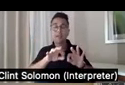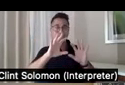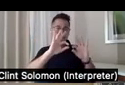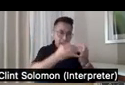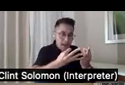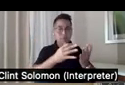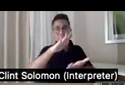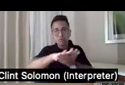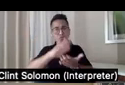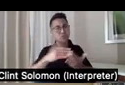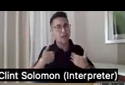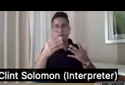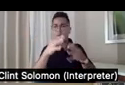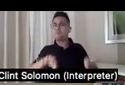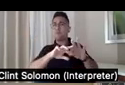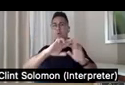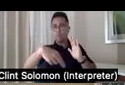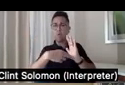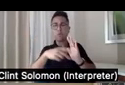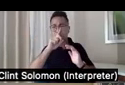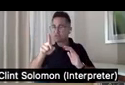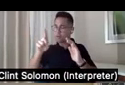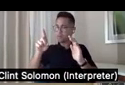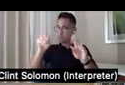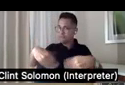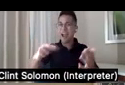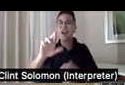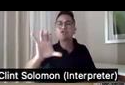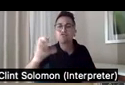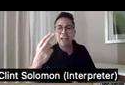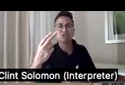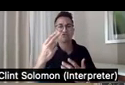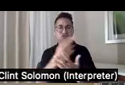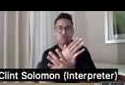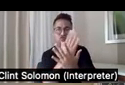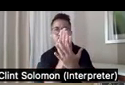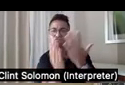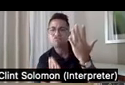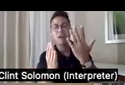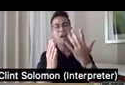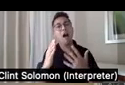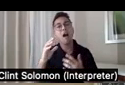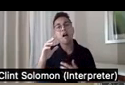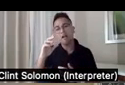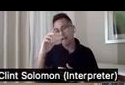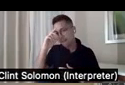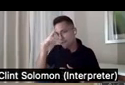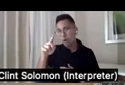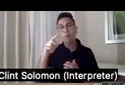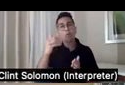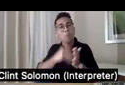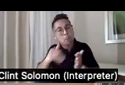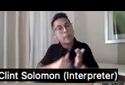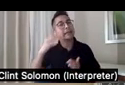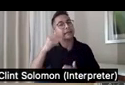in building a rich repertoire of repeated experiences to ground concept development